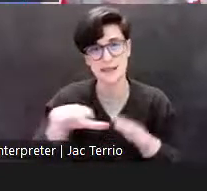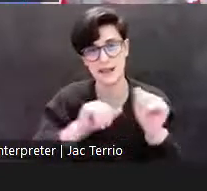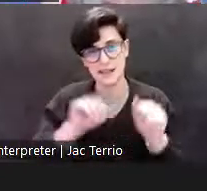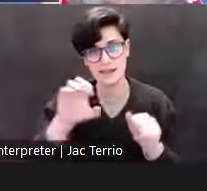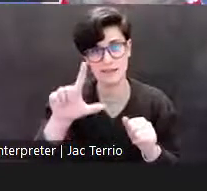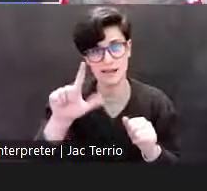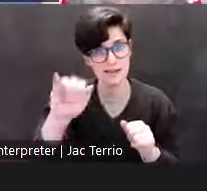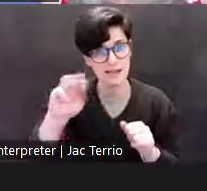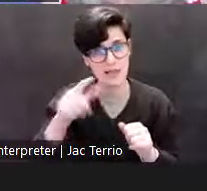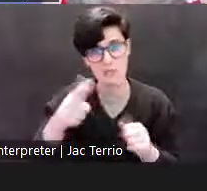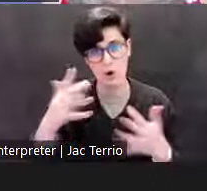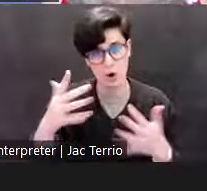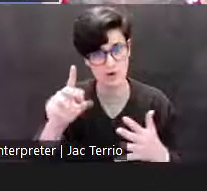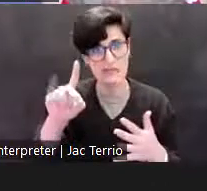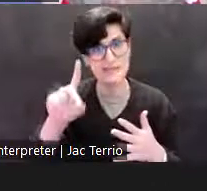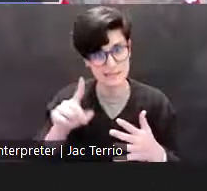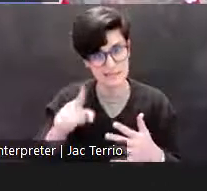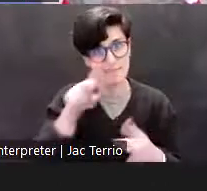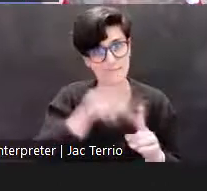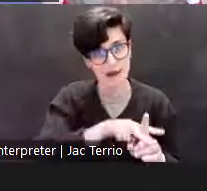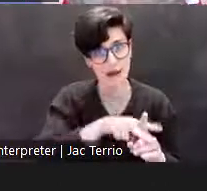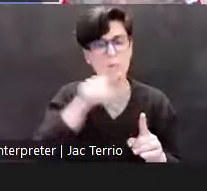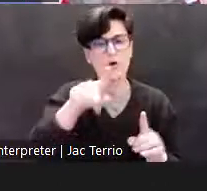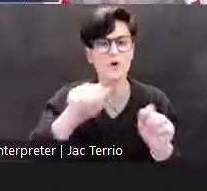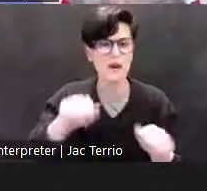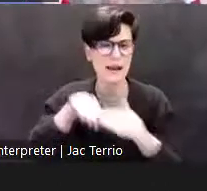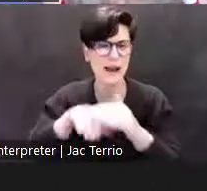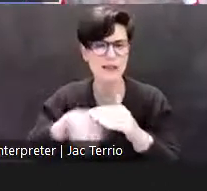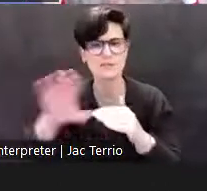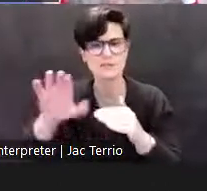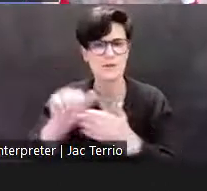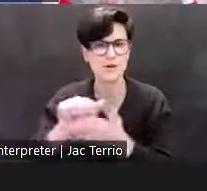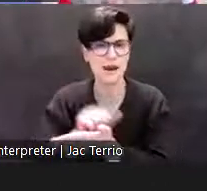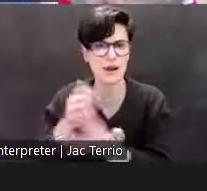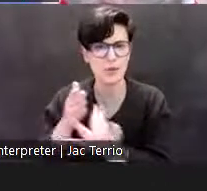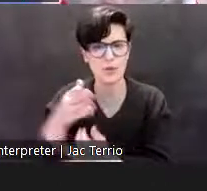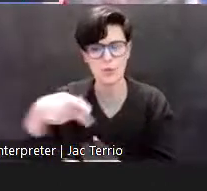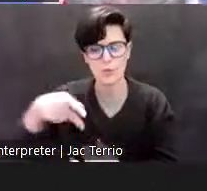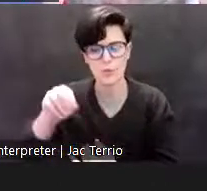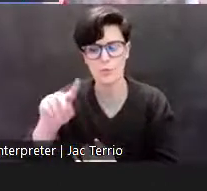you can access your account through our portal and see its Status, what documents have been